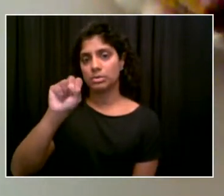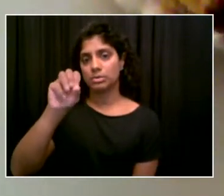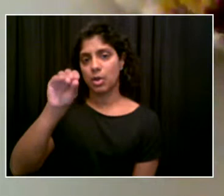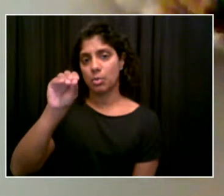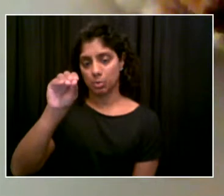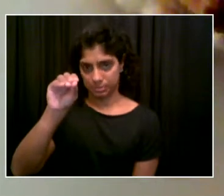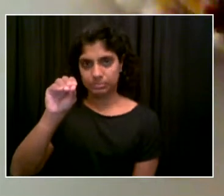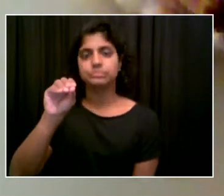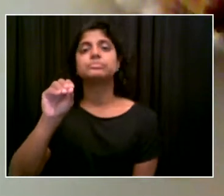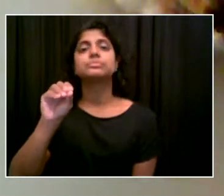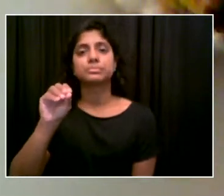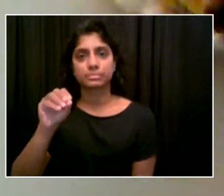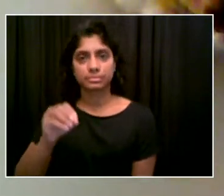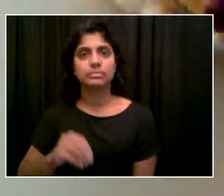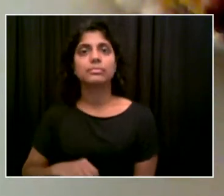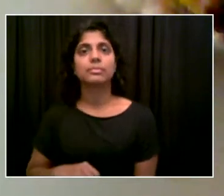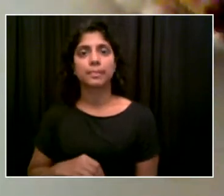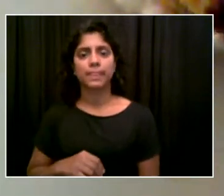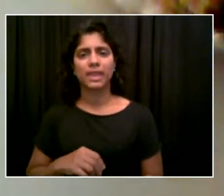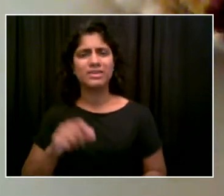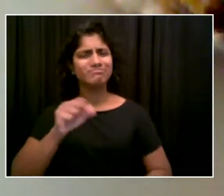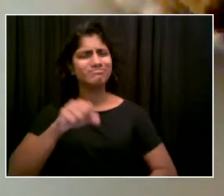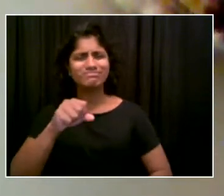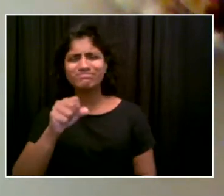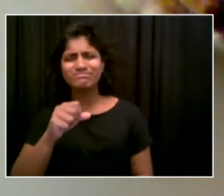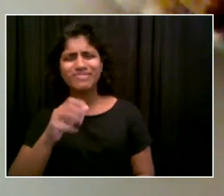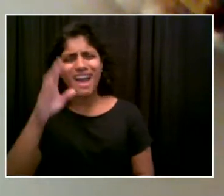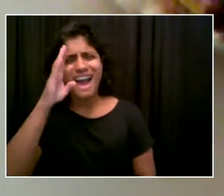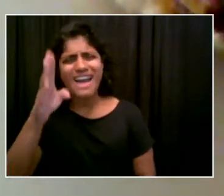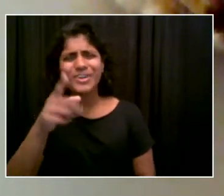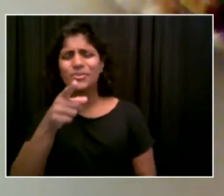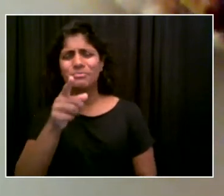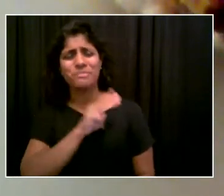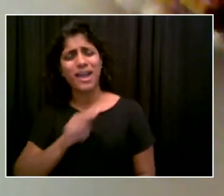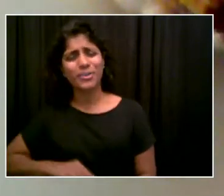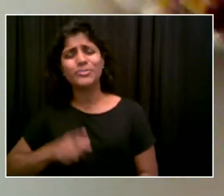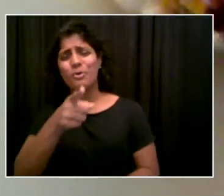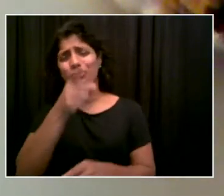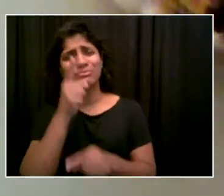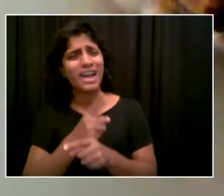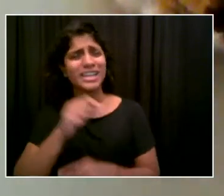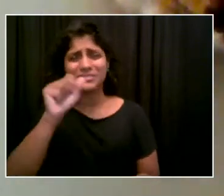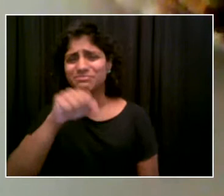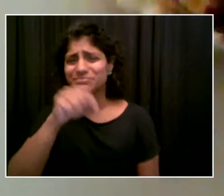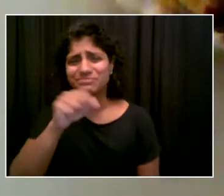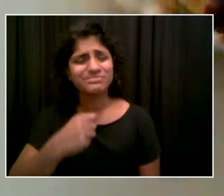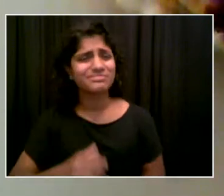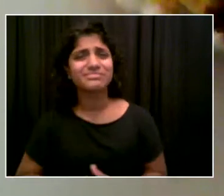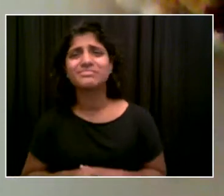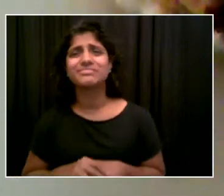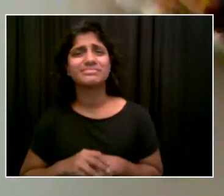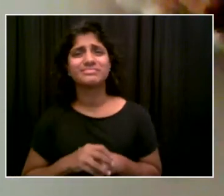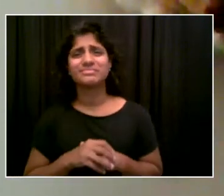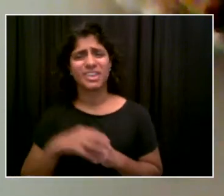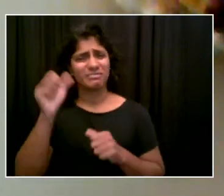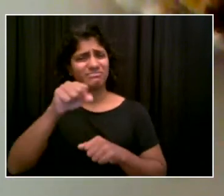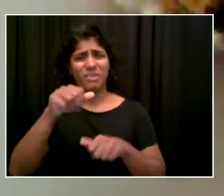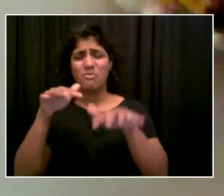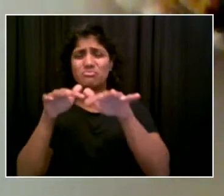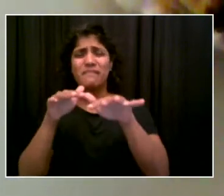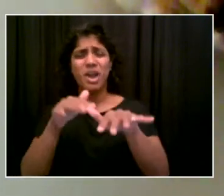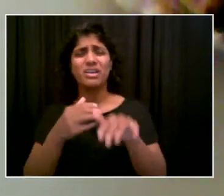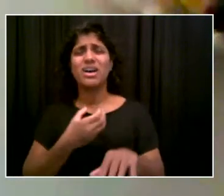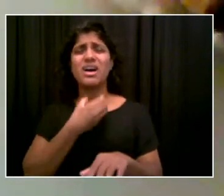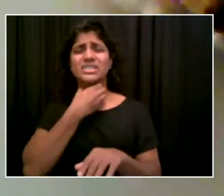CITY OF NEW YORK.